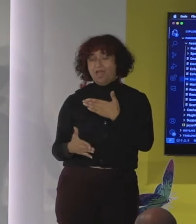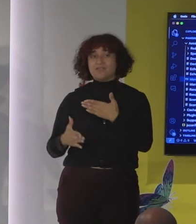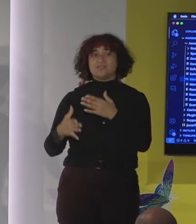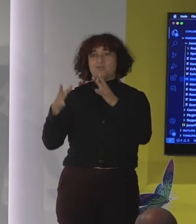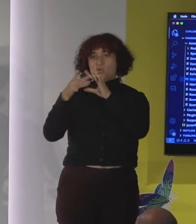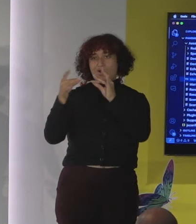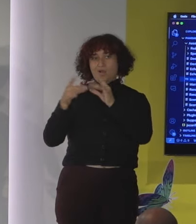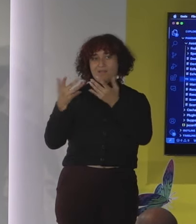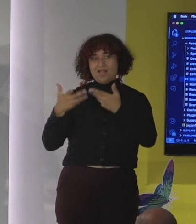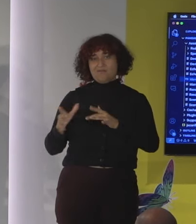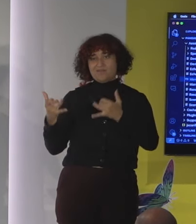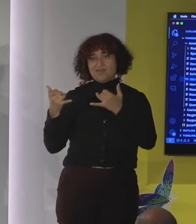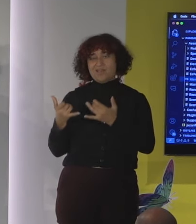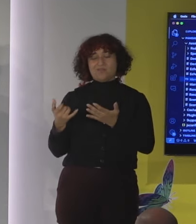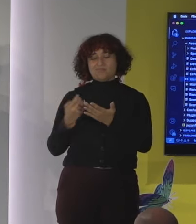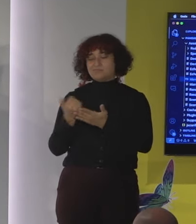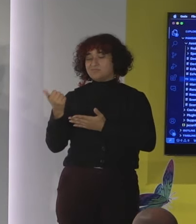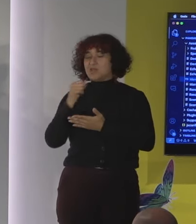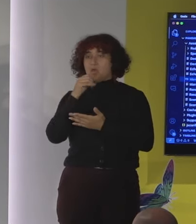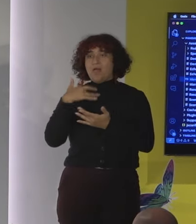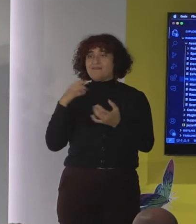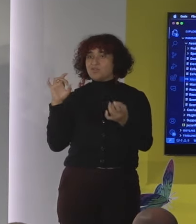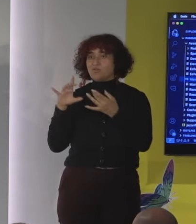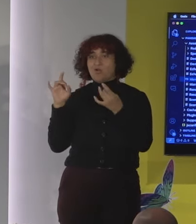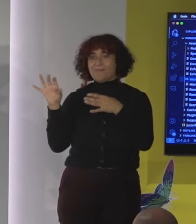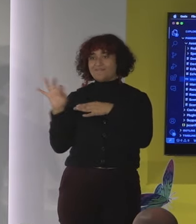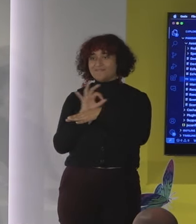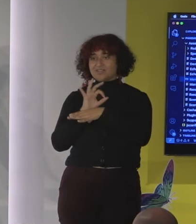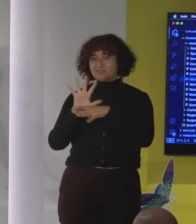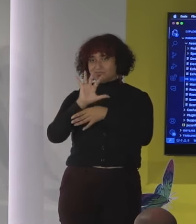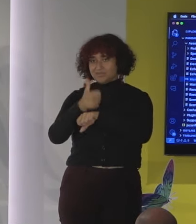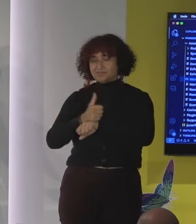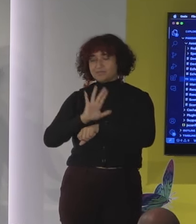'cause I don't actually have a callback function defined yet. So, let's do that now.